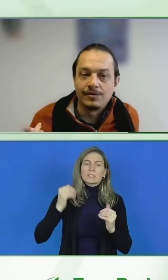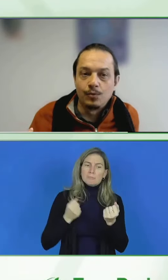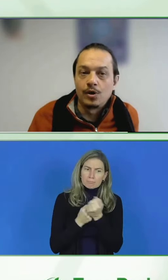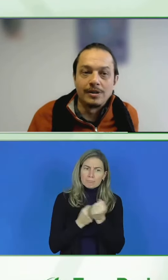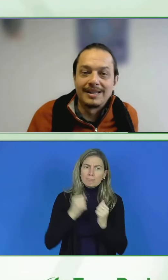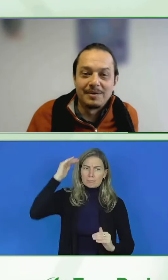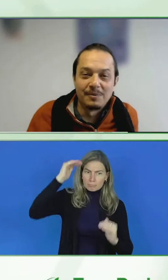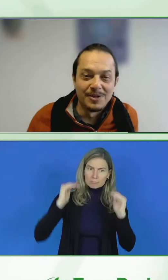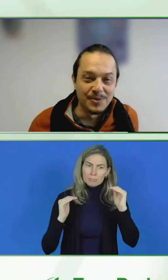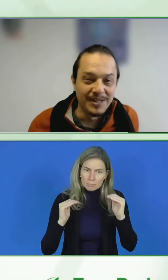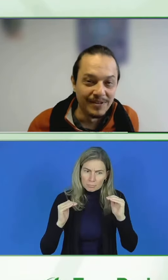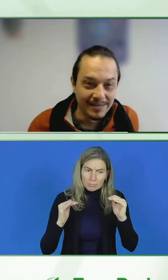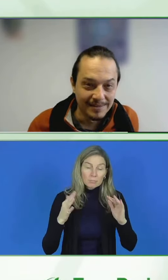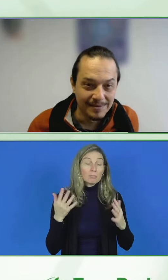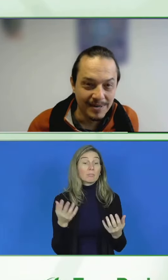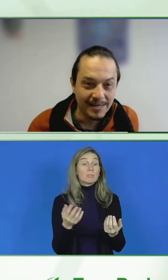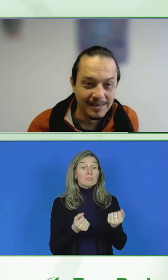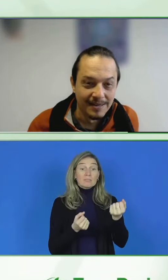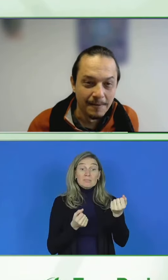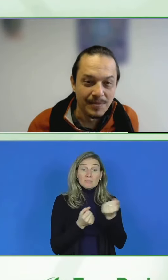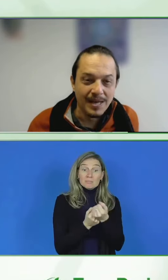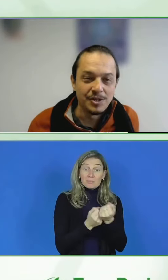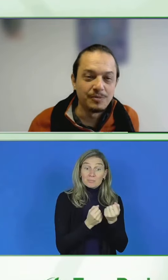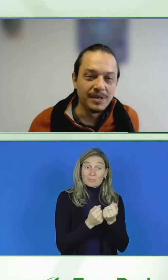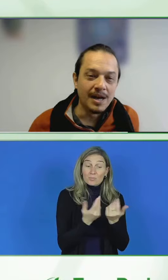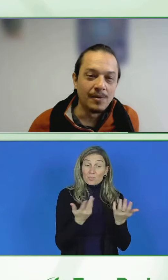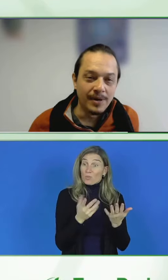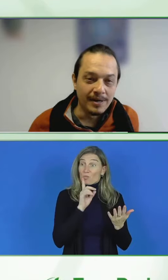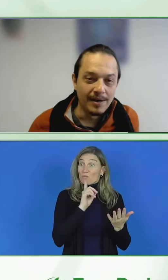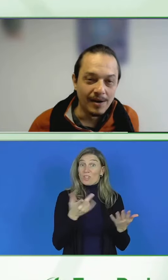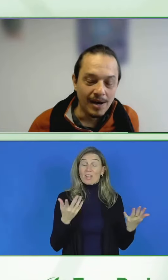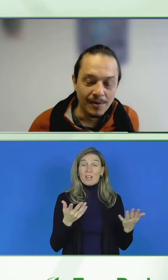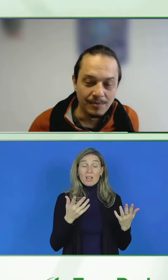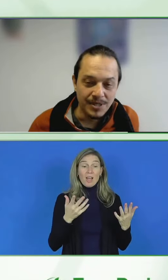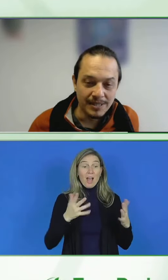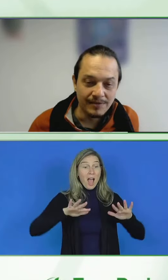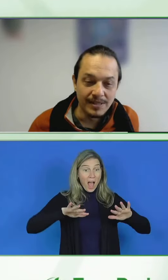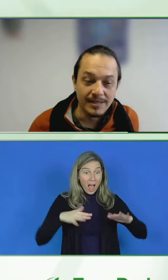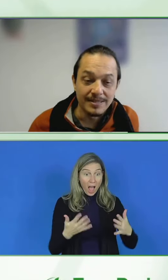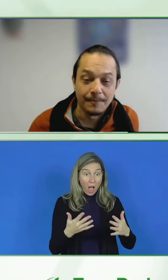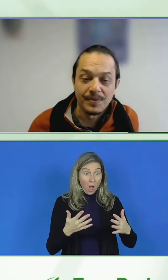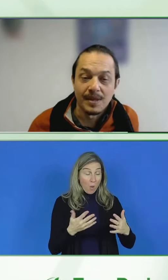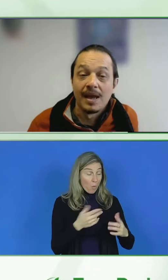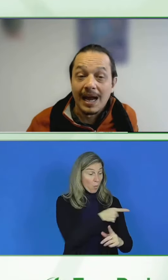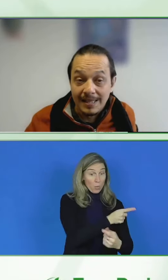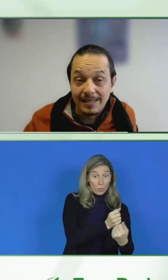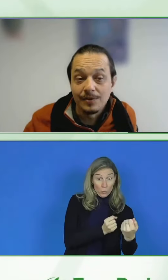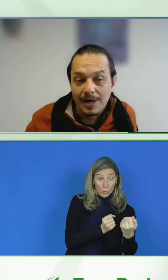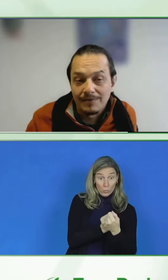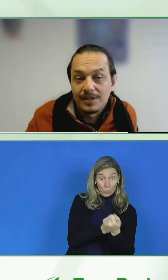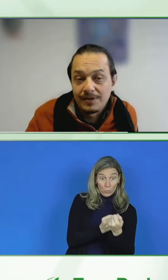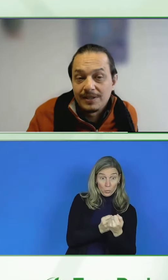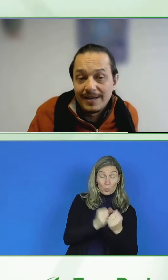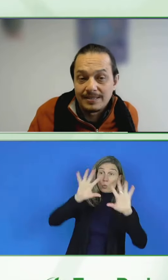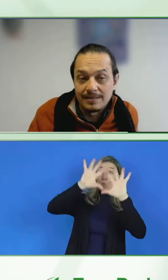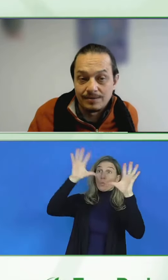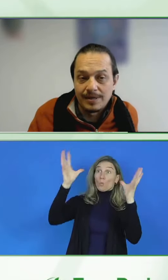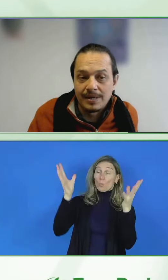kind of world we want to live in. That should be our objective in this. And then you have different devices.